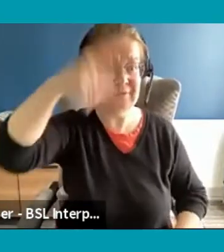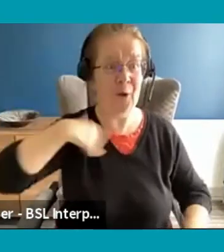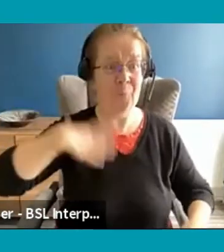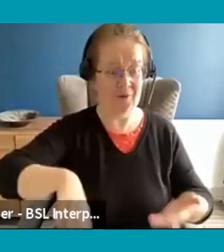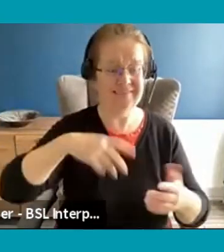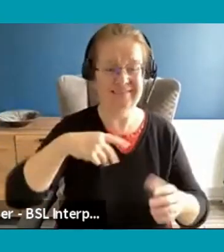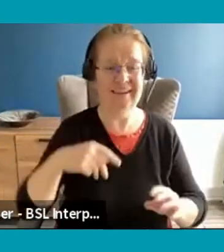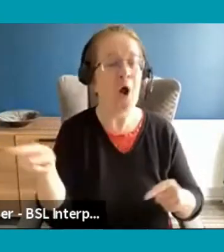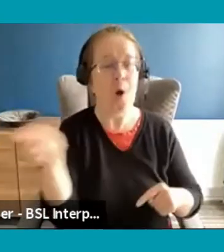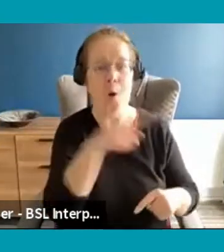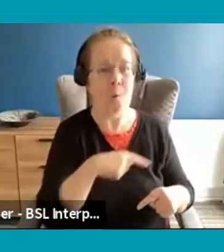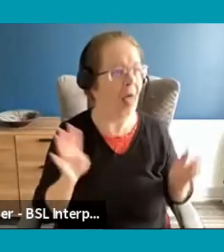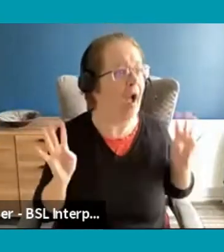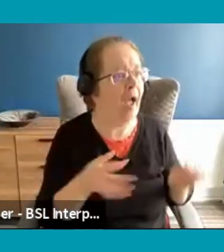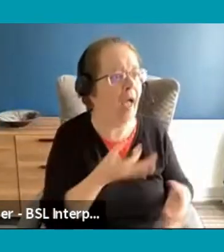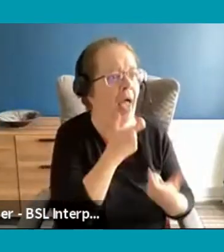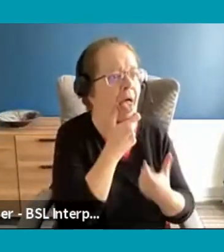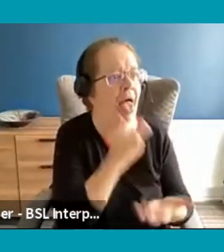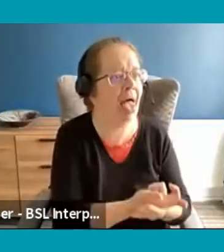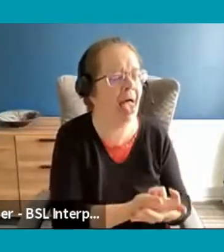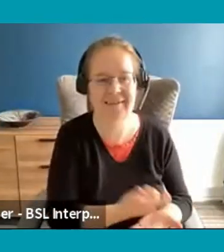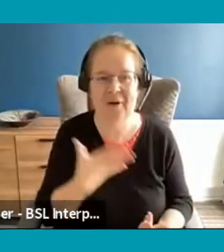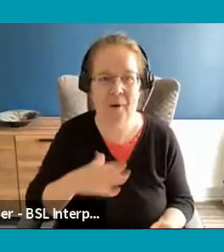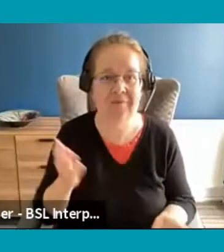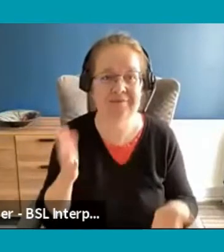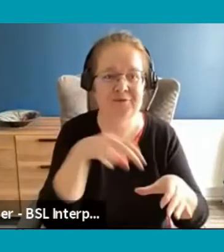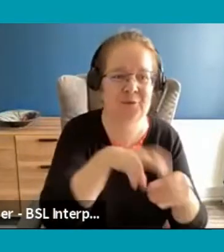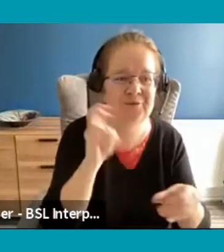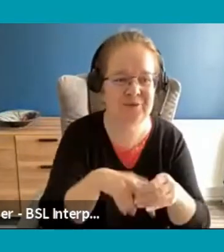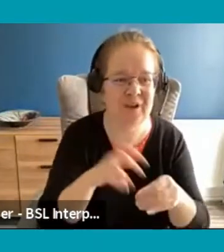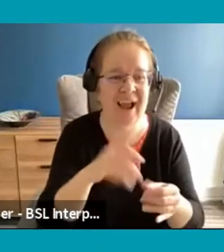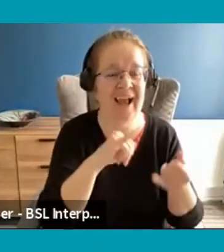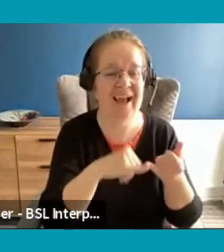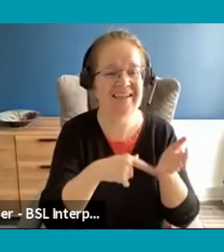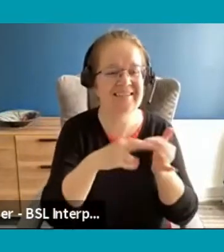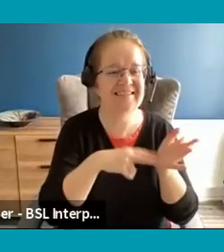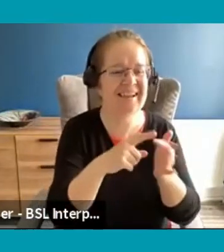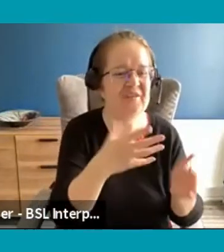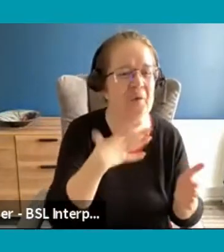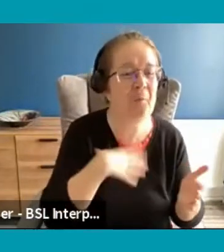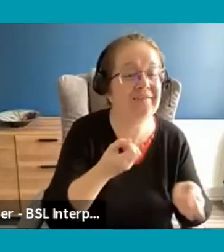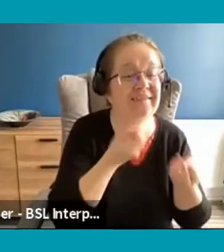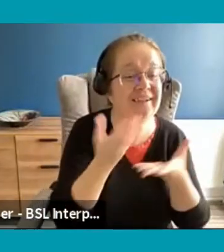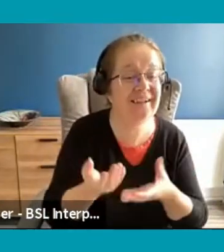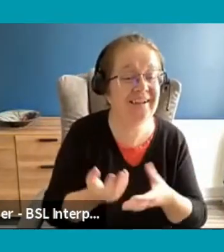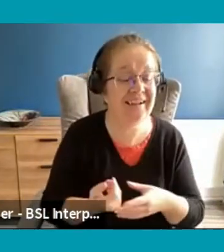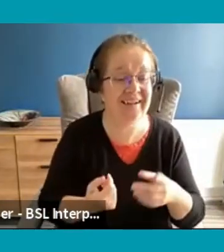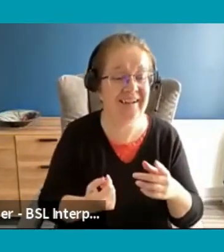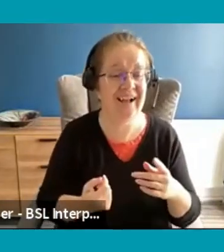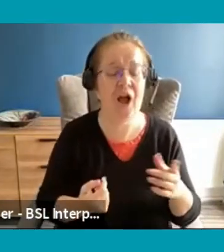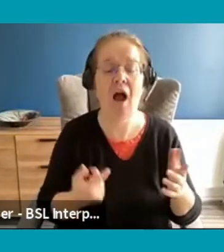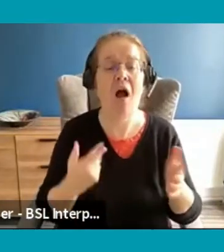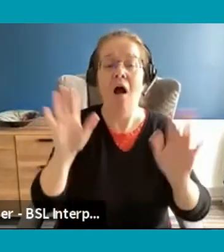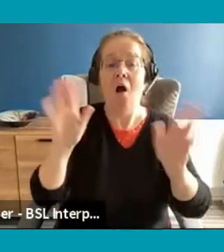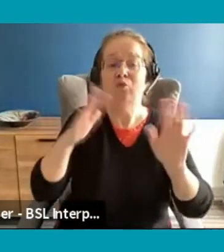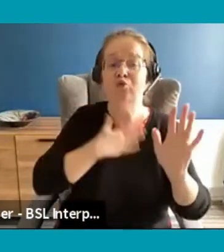but obviously it's an endorsement. Sorry, Steve, Katie did you wanna come in there? Sorry Rosa, I was just gonna talk about one